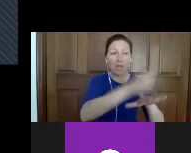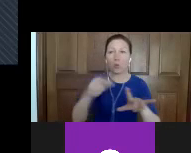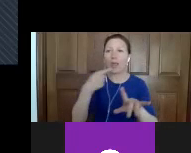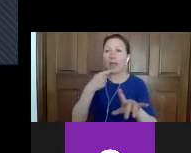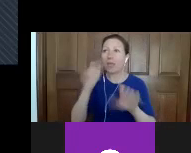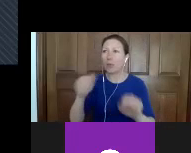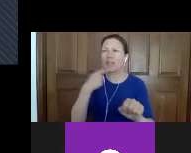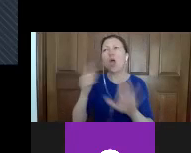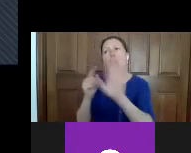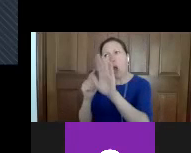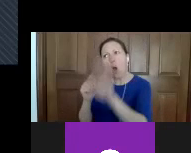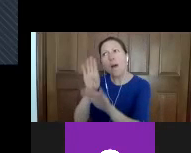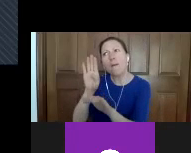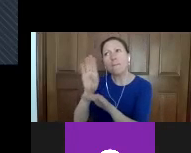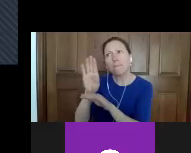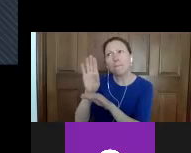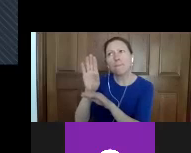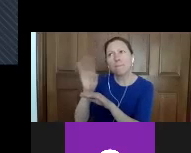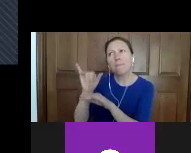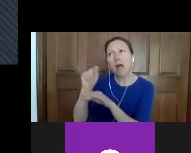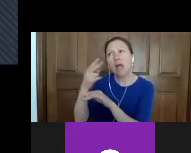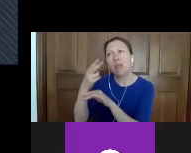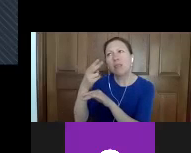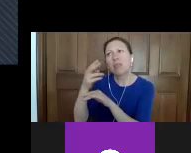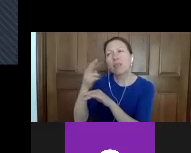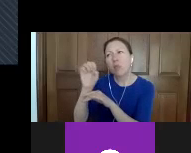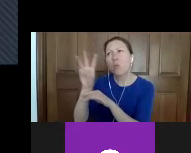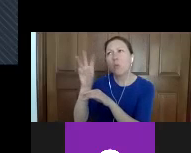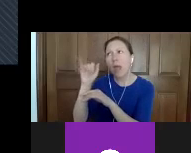to be, can someone meet me at the front, I'm blind and will need a guide. That's the best